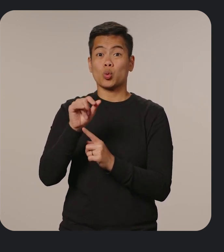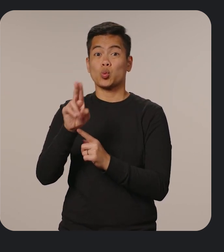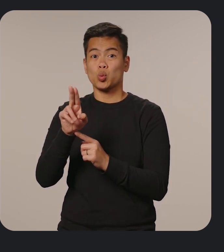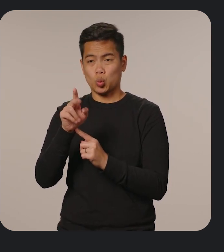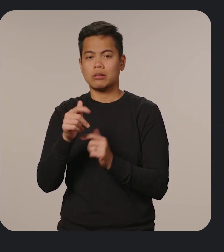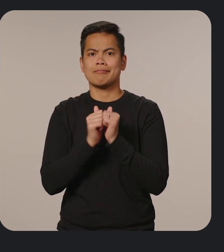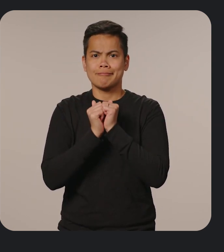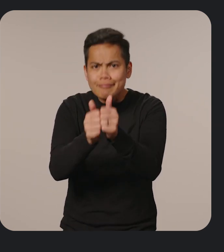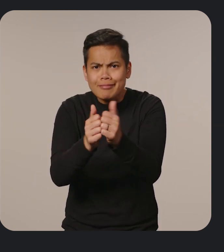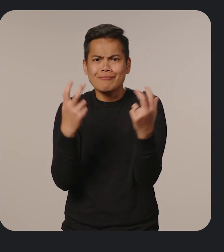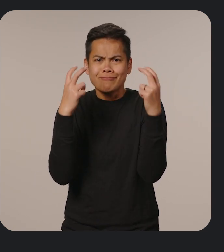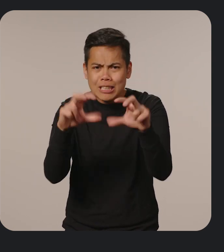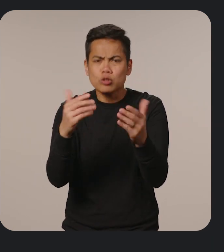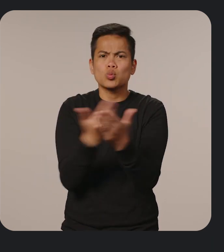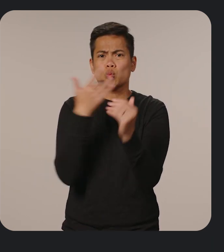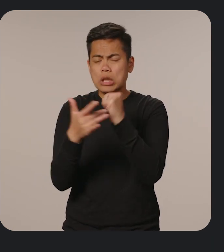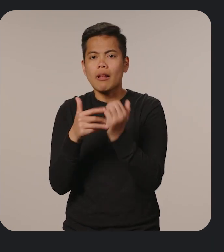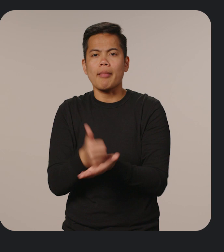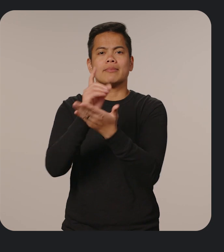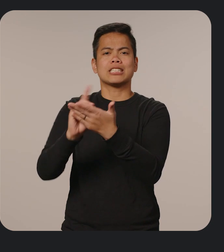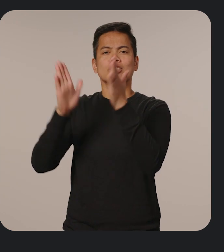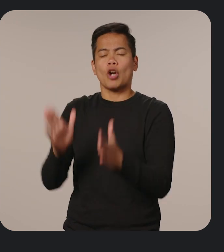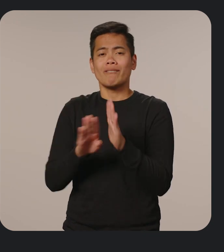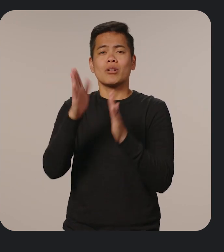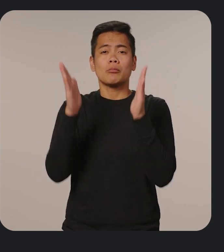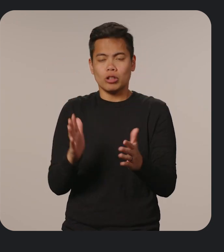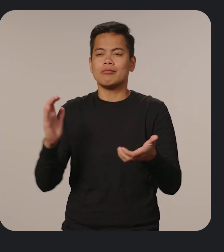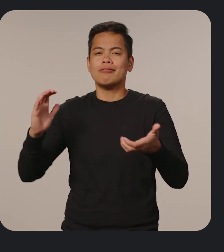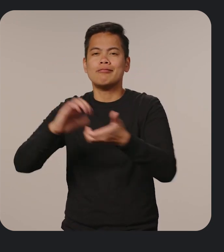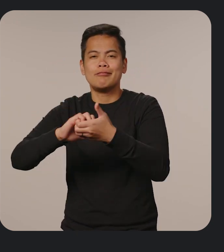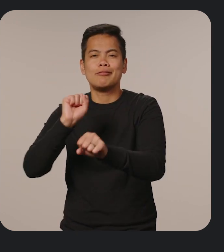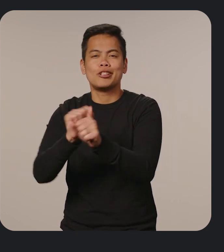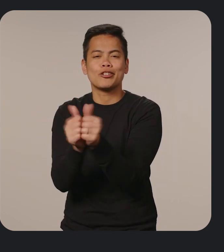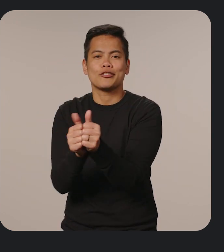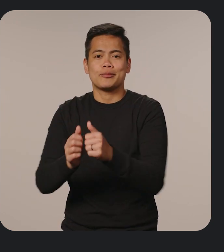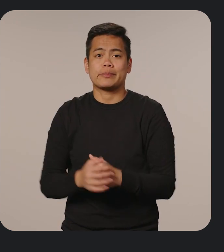your starting point for all our guidelines and resources, including everything we've covered here today.